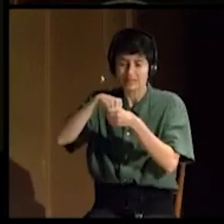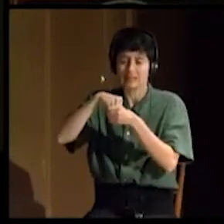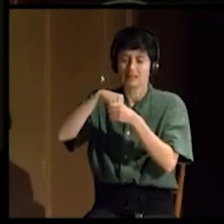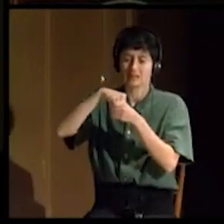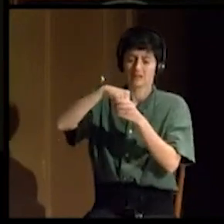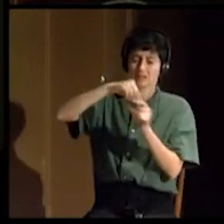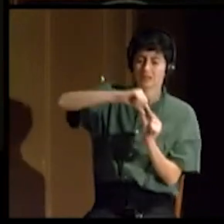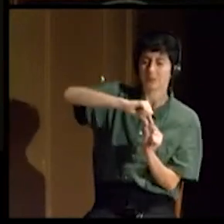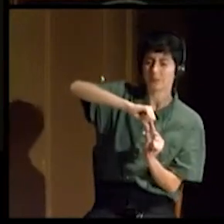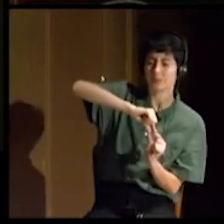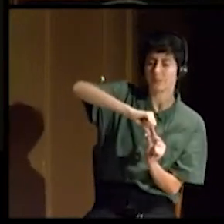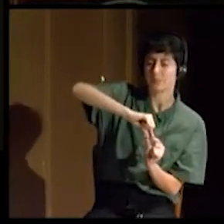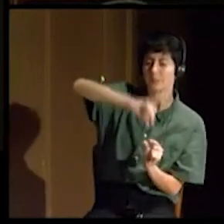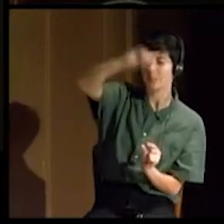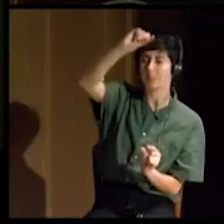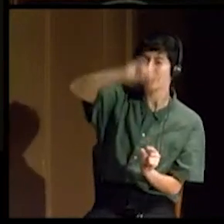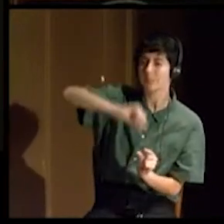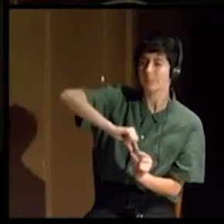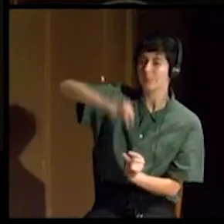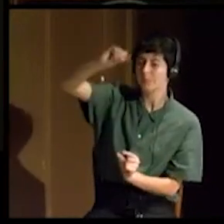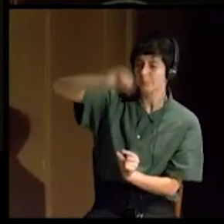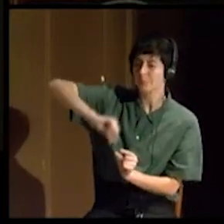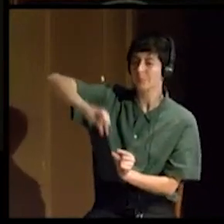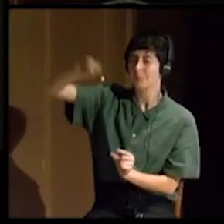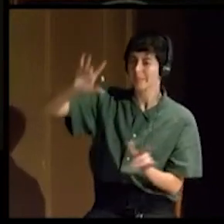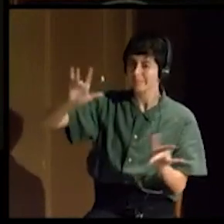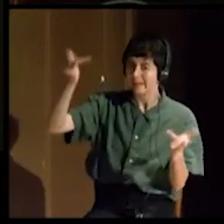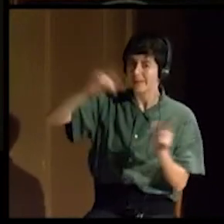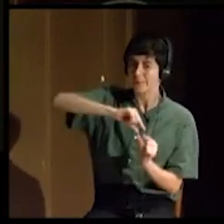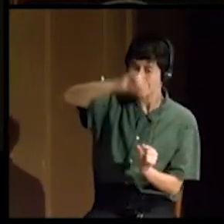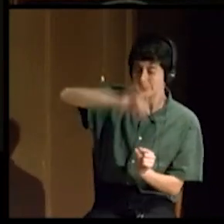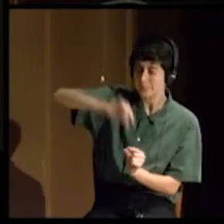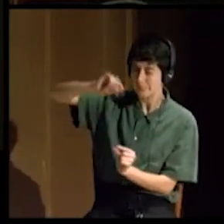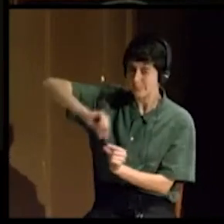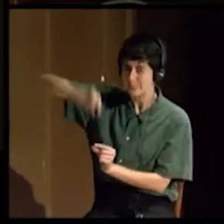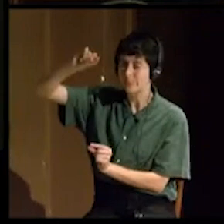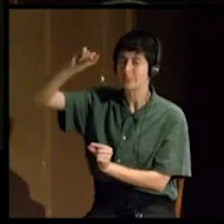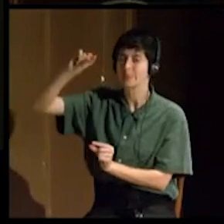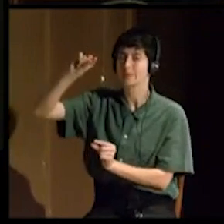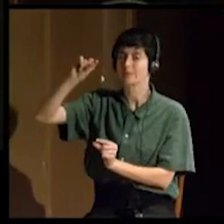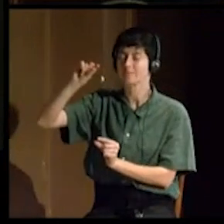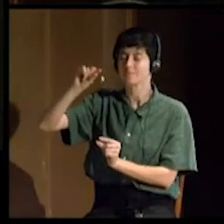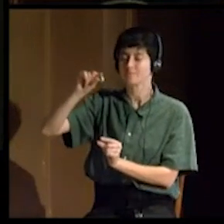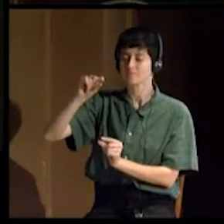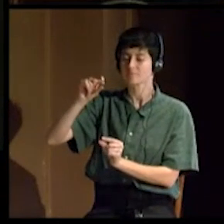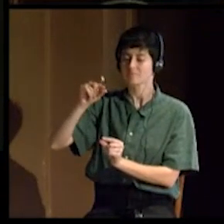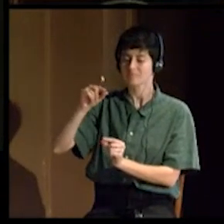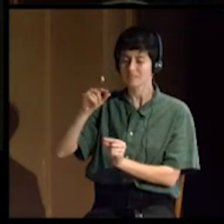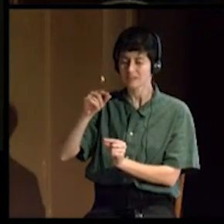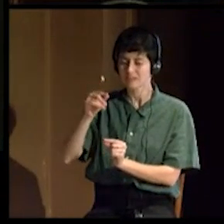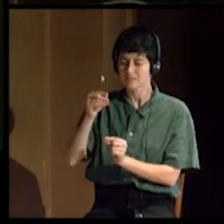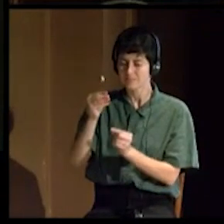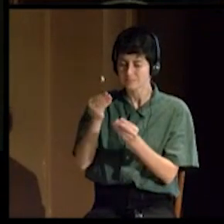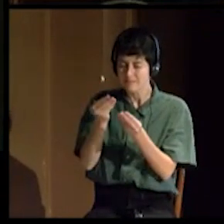sugary textured lines kind of in that photo. They're finely crystalline. And in 2008,